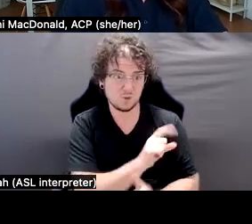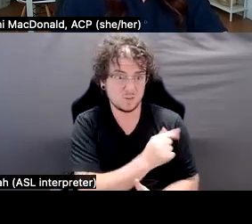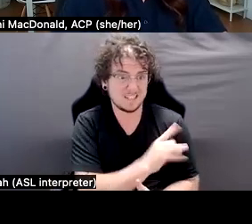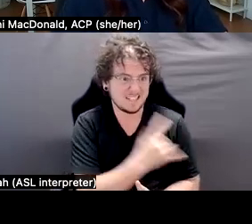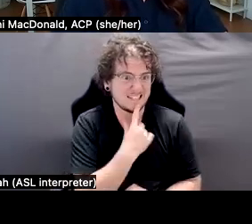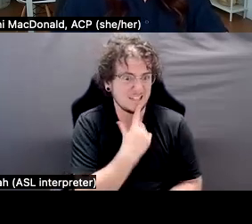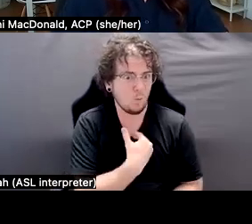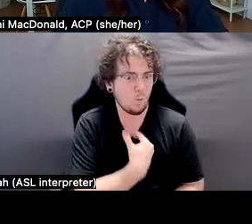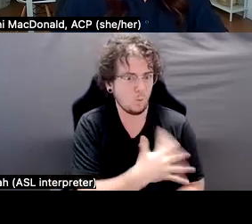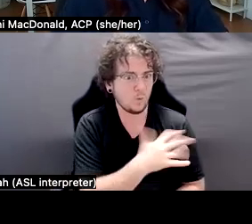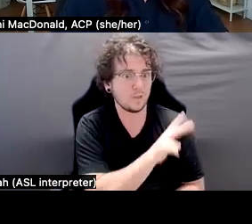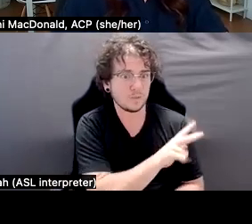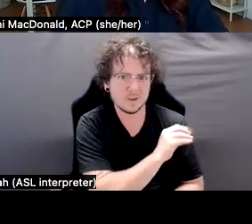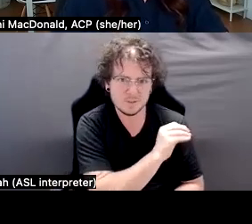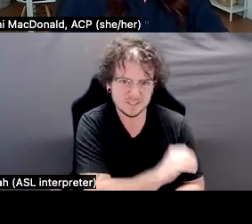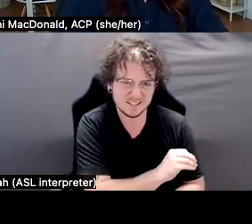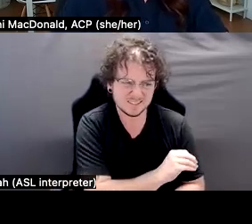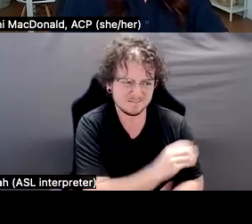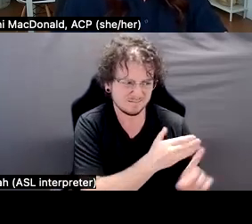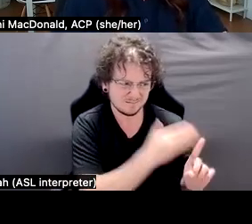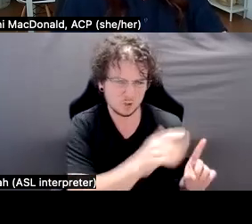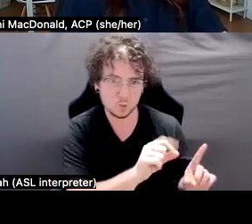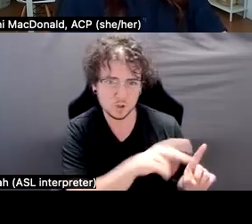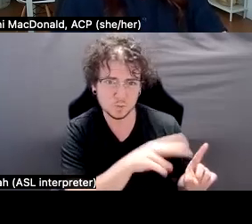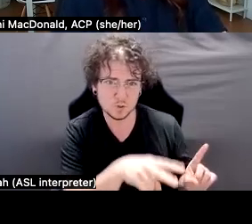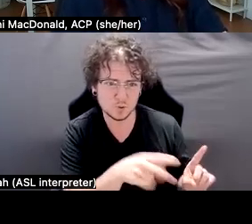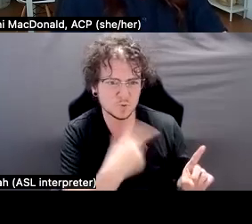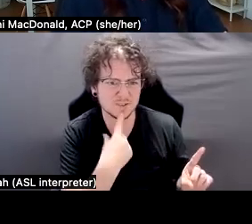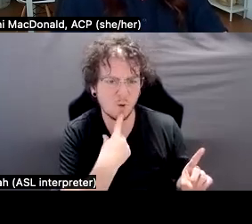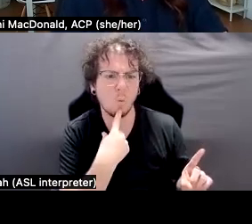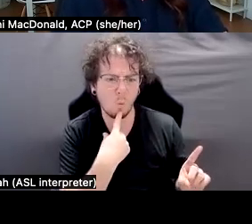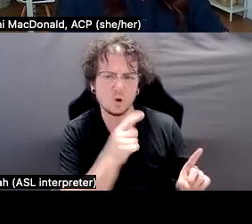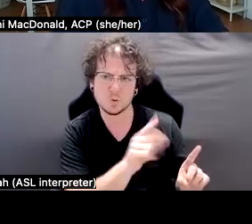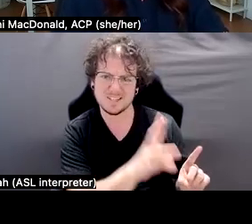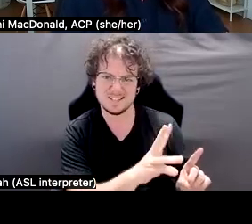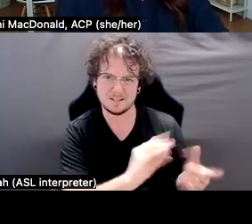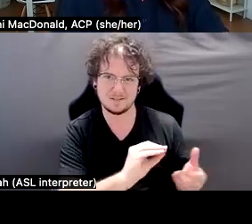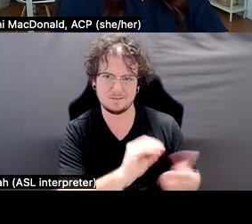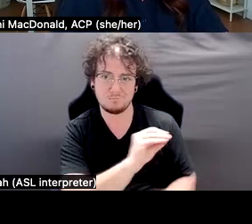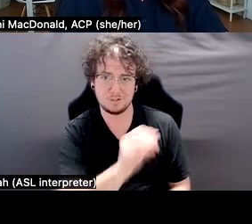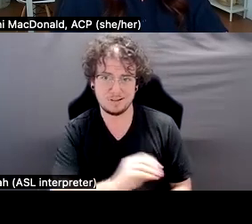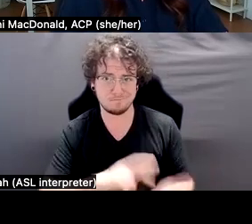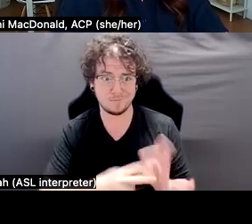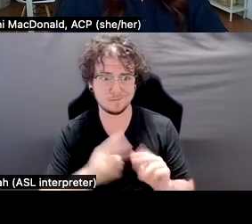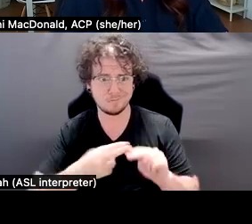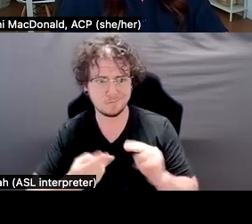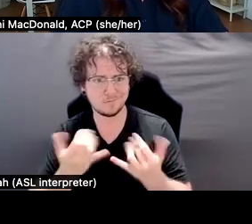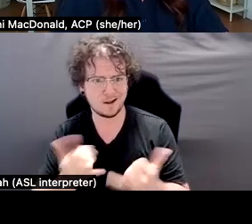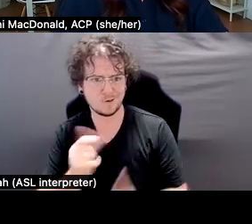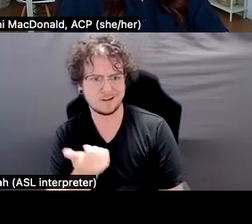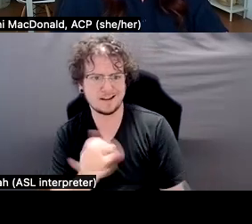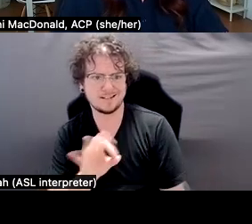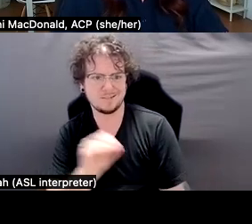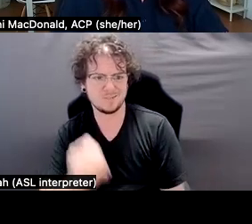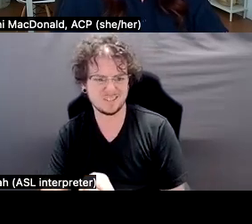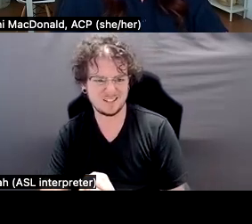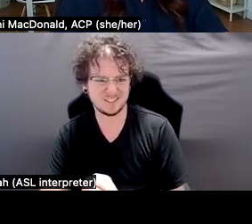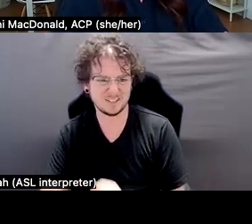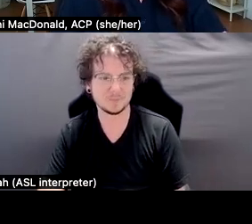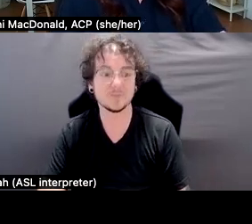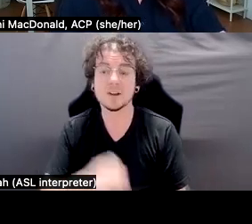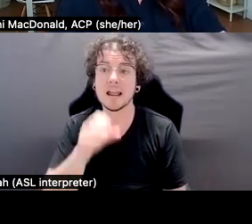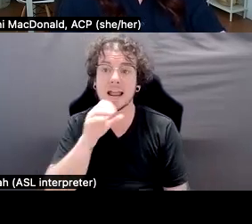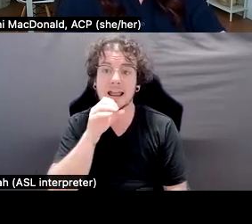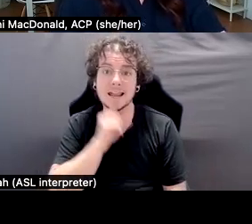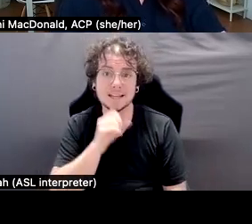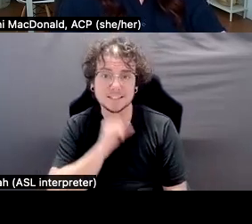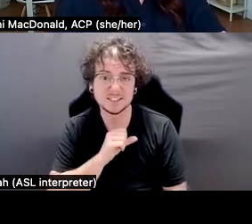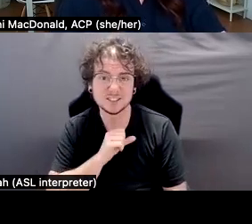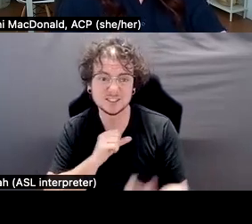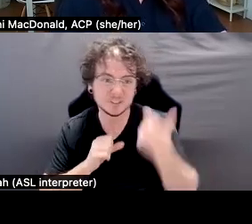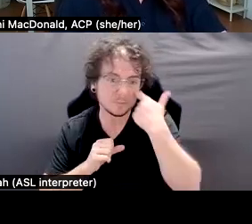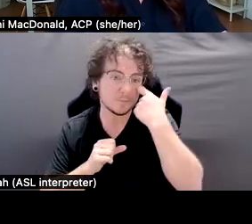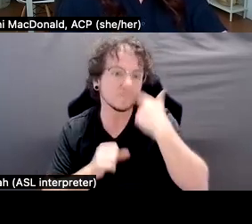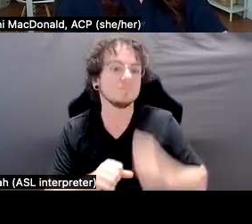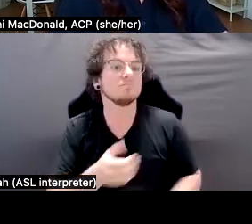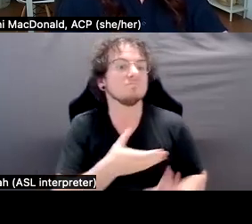from 26% in 2022. And for age, in 2018, we had 38 respondents who reported being under 30. And